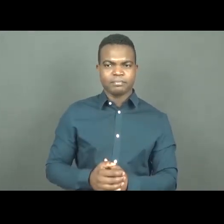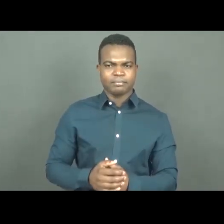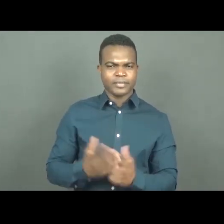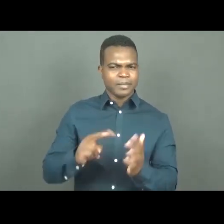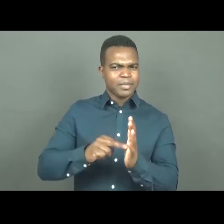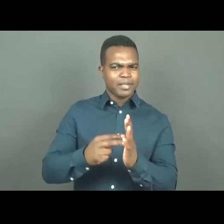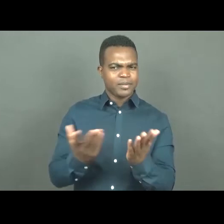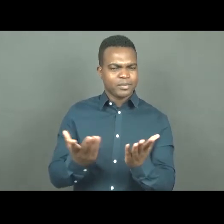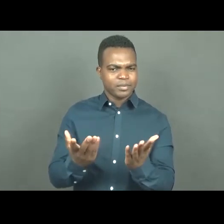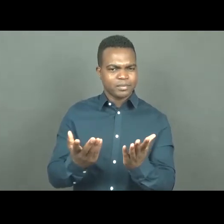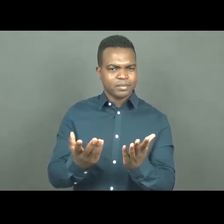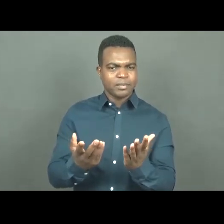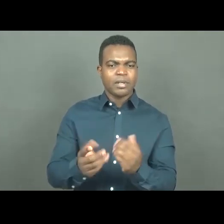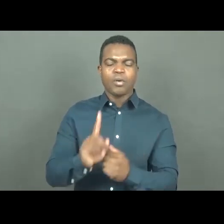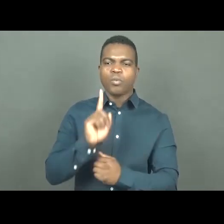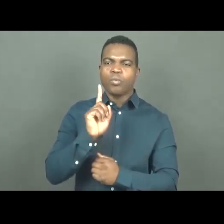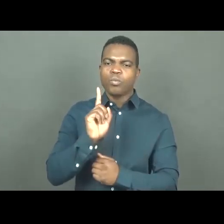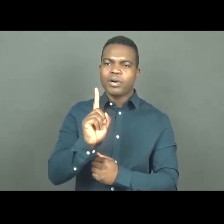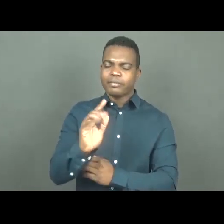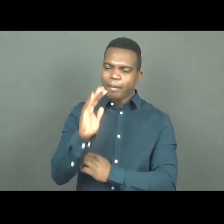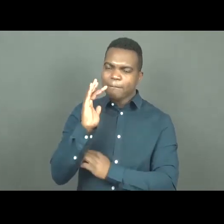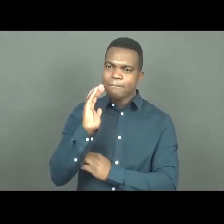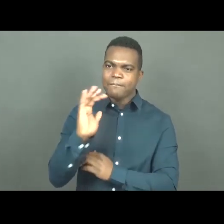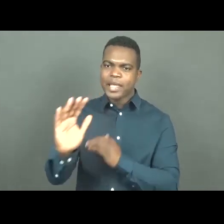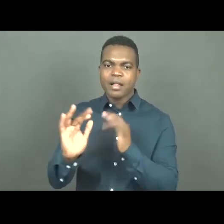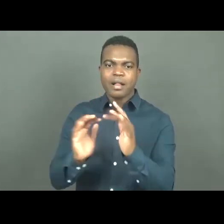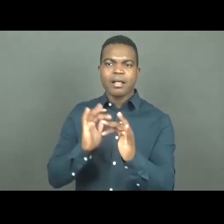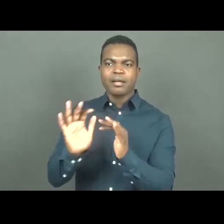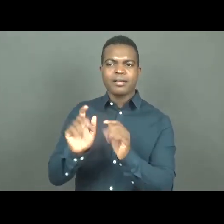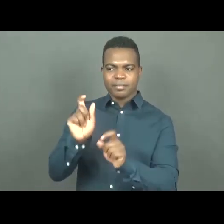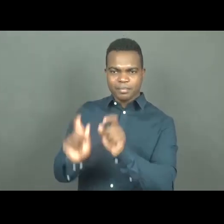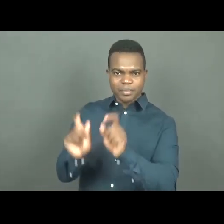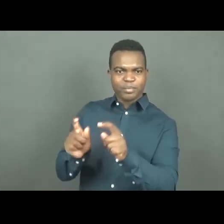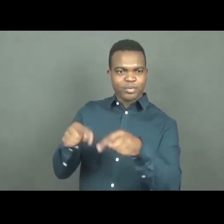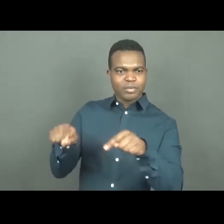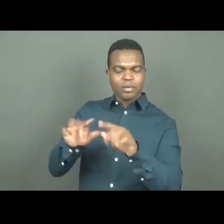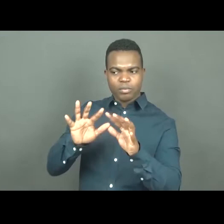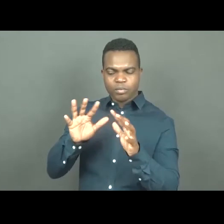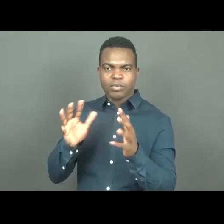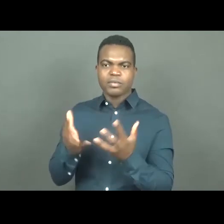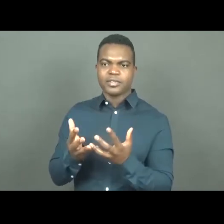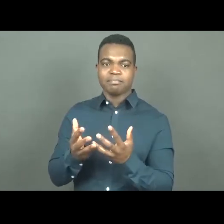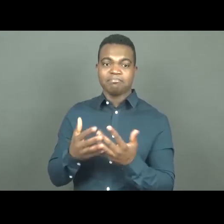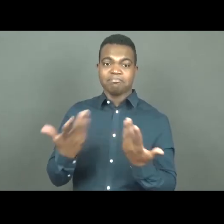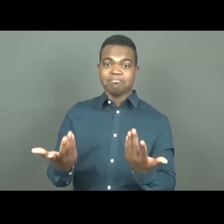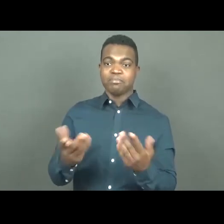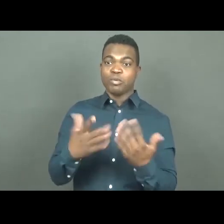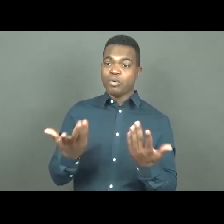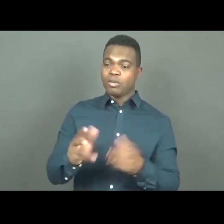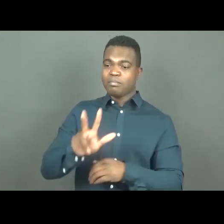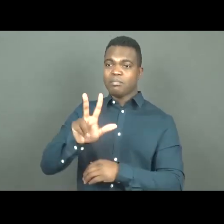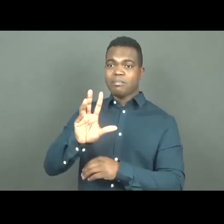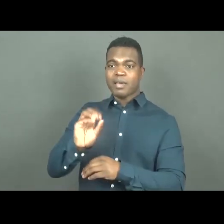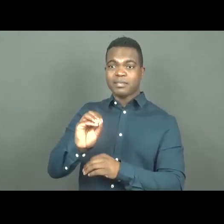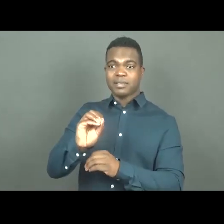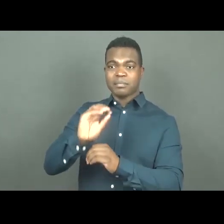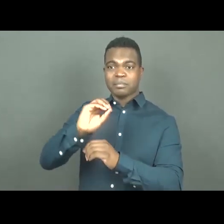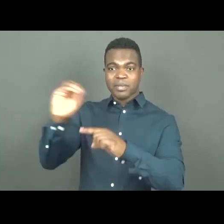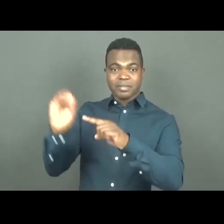to essential services. They are more likely to be poor and more likely to be discriminated against.